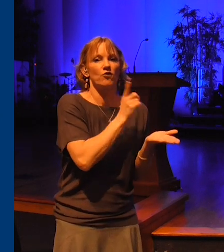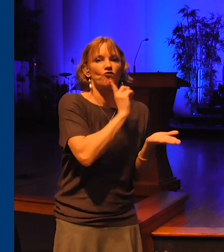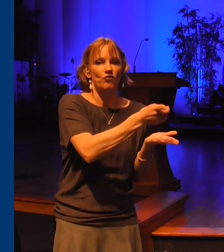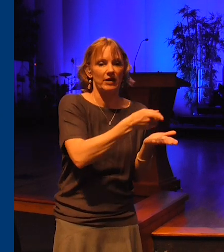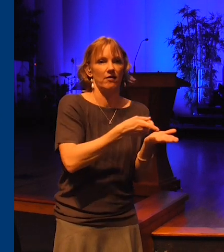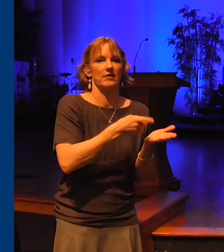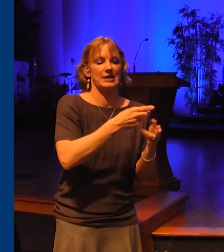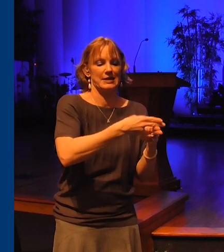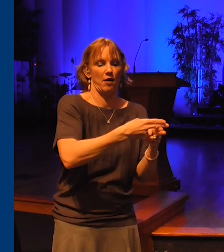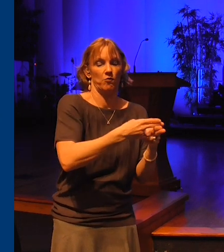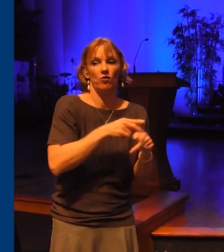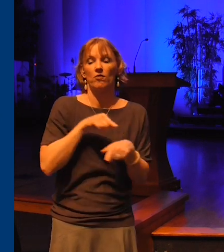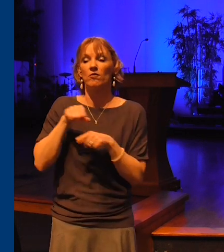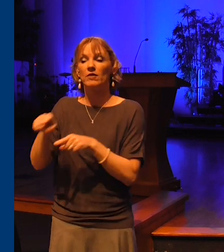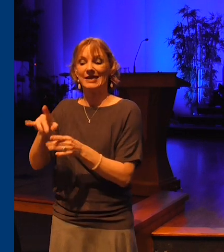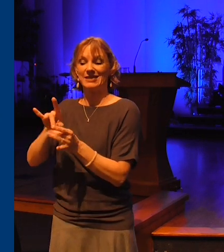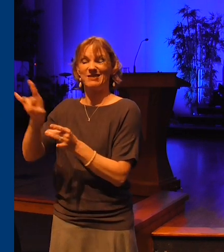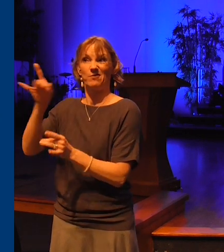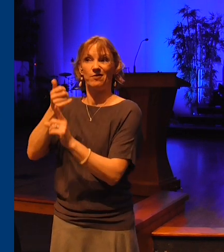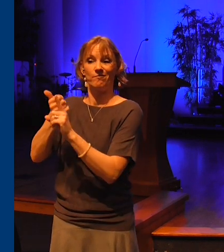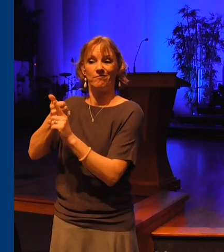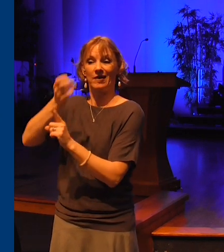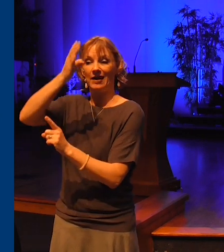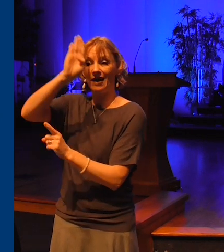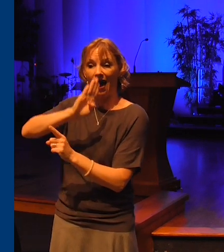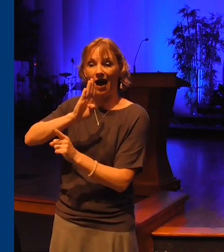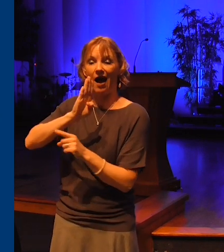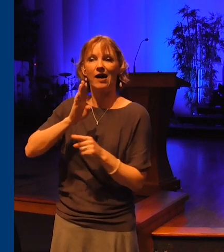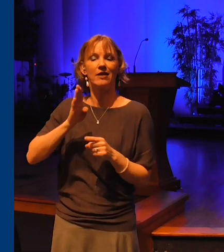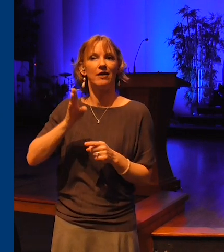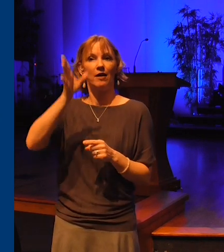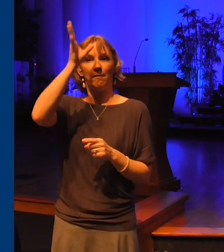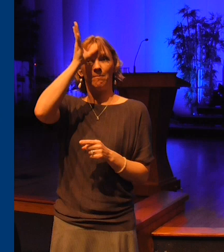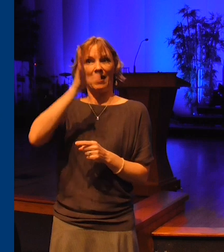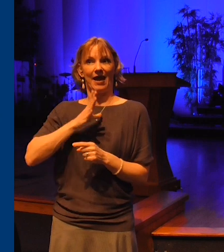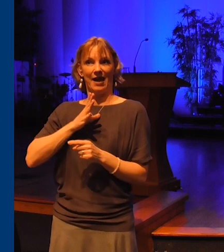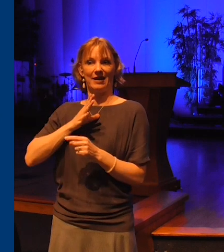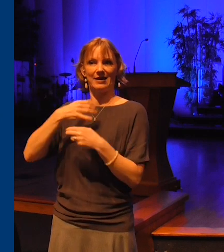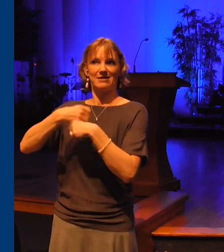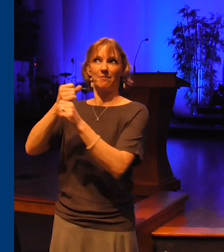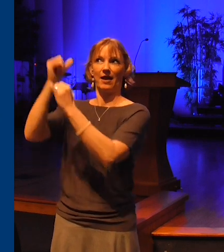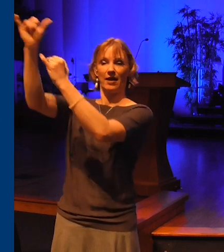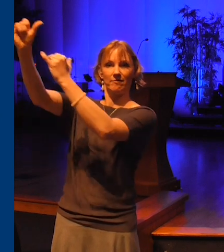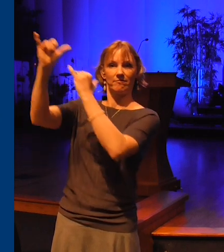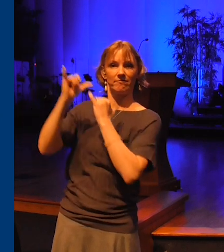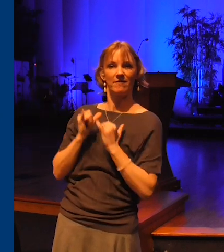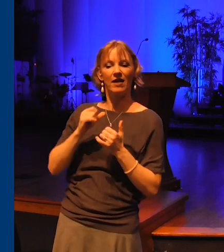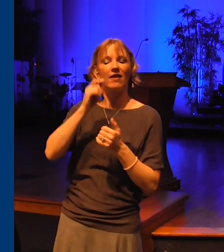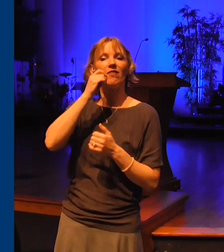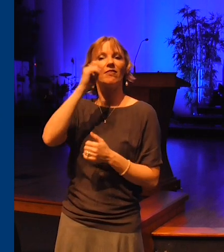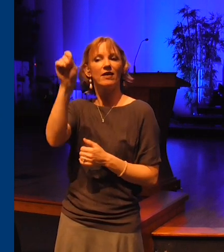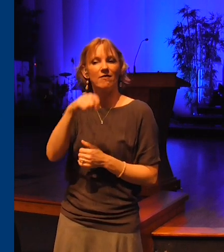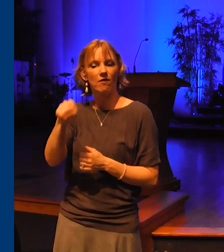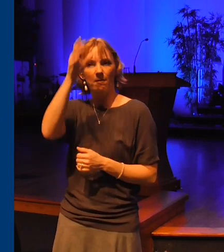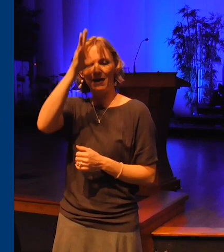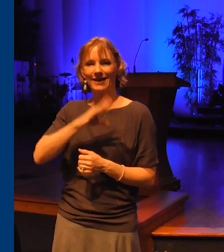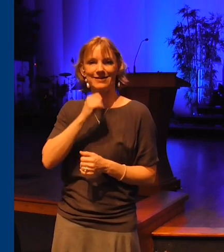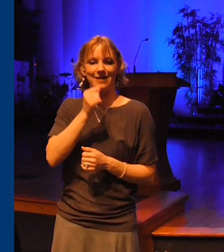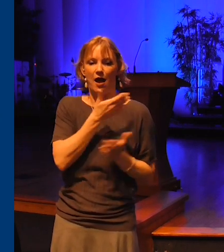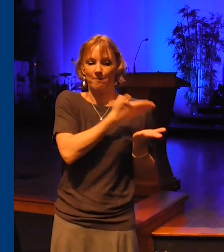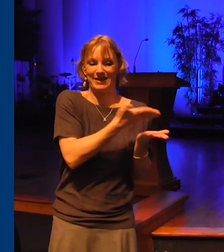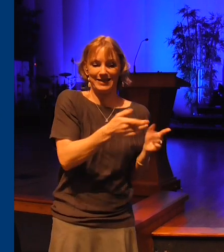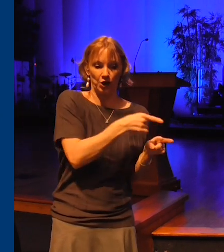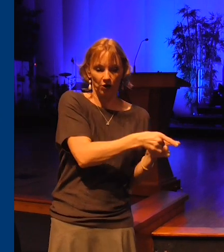spirit is God and man is his image and likeness therefore man is not material he is spiritual